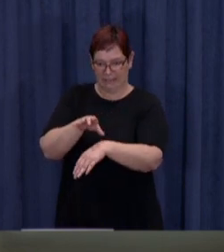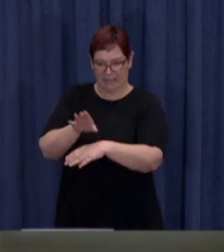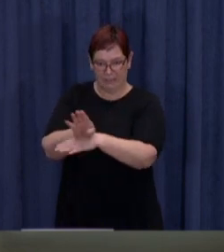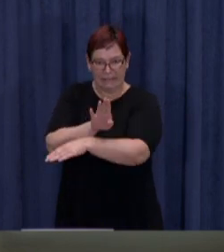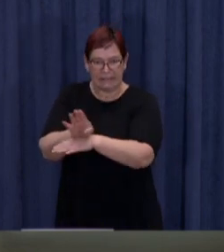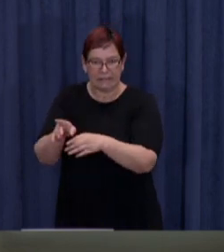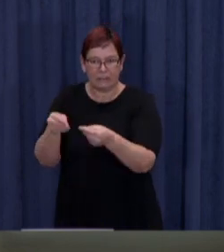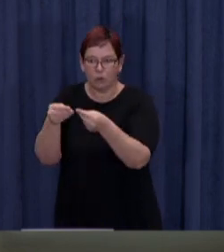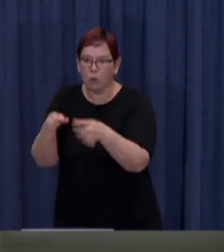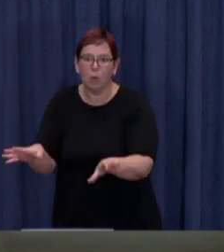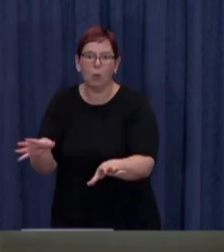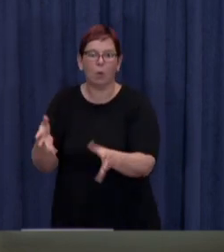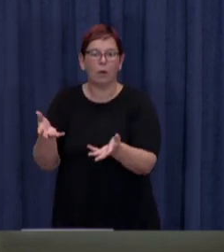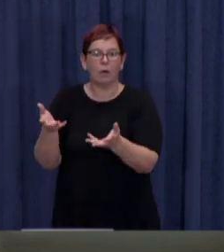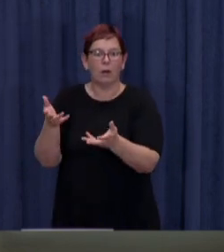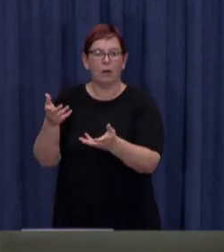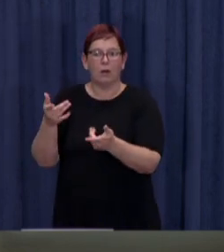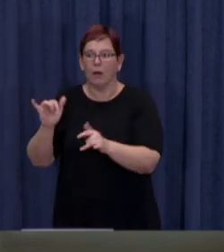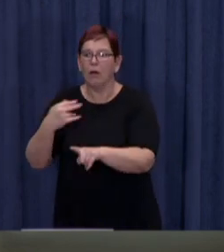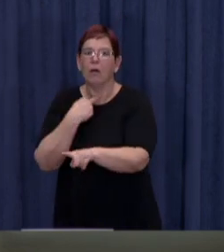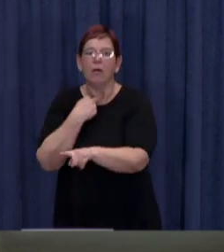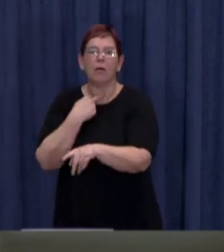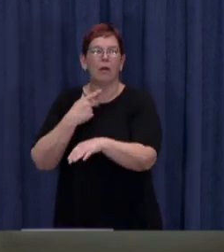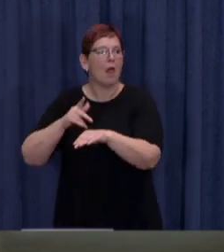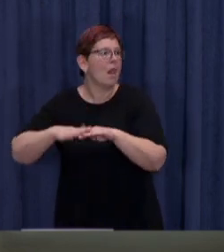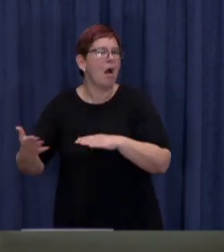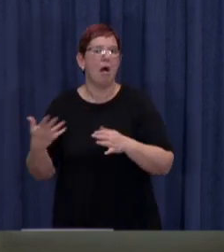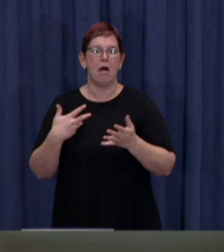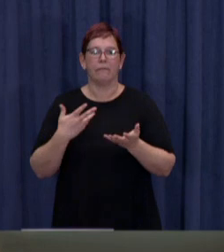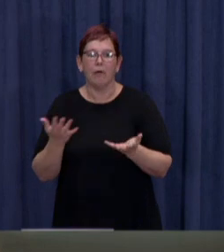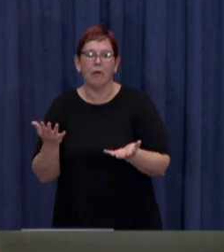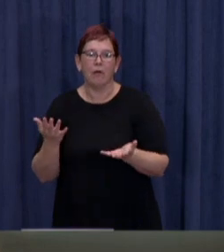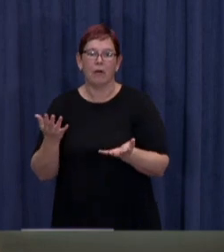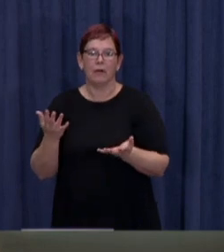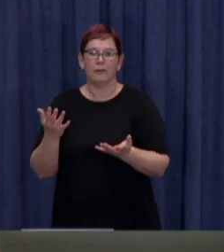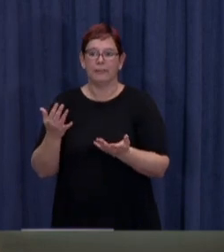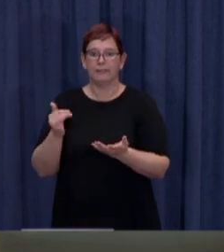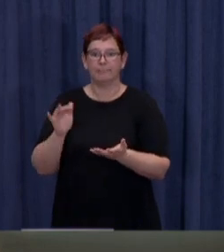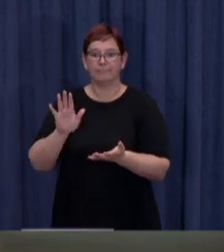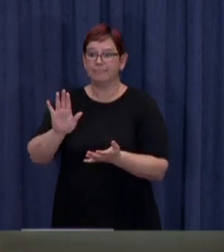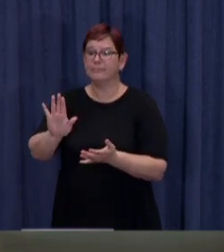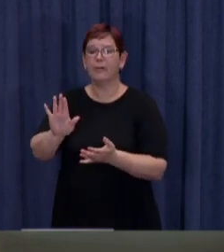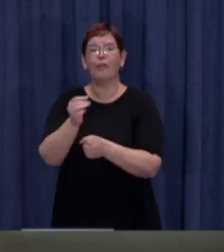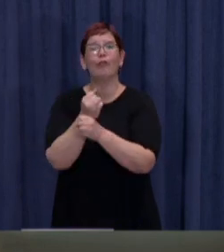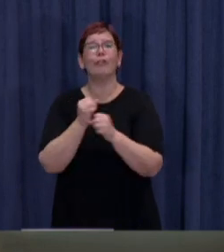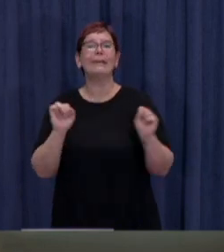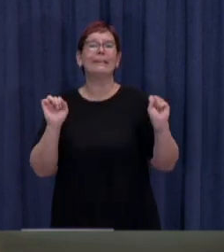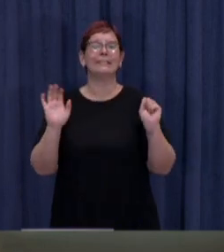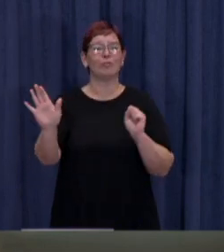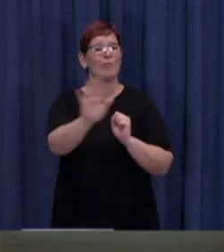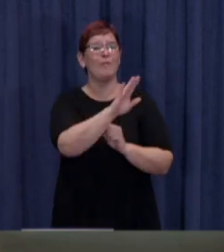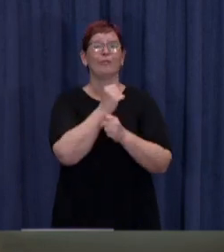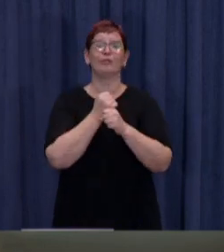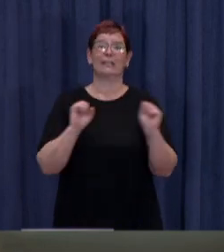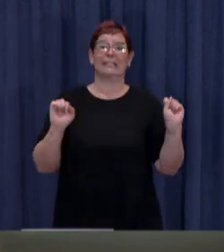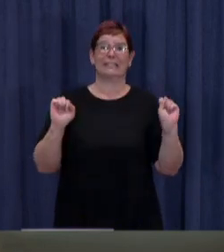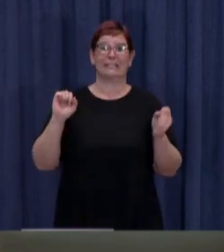some extent so I would just say look I will tell you from my conversations with the leaders of the other governments and the people the senior ministers and